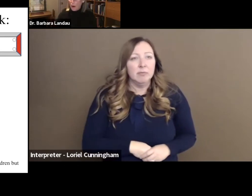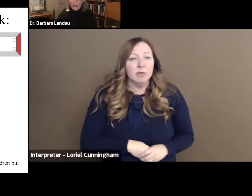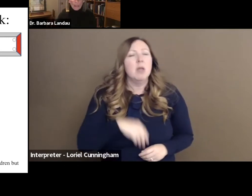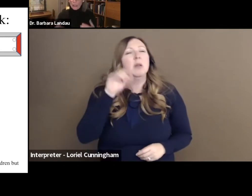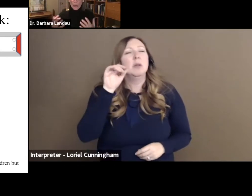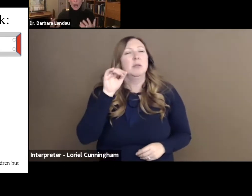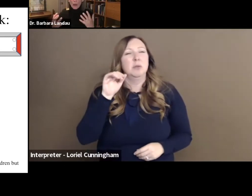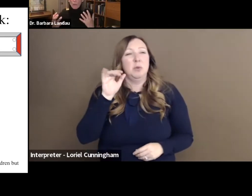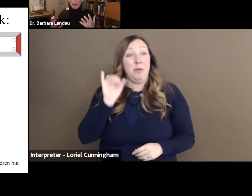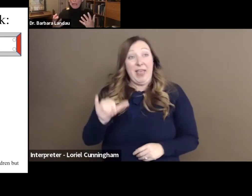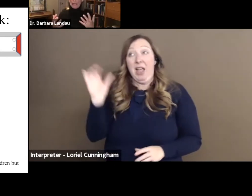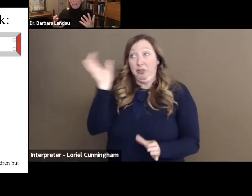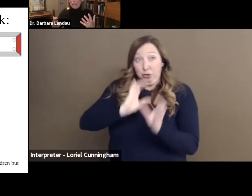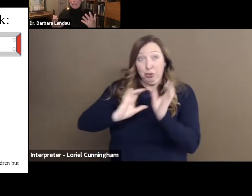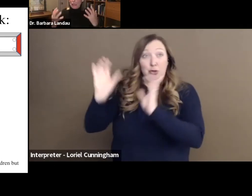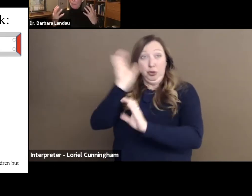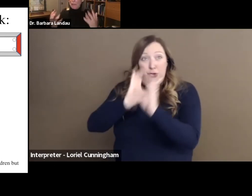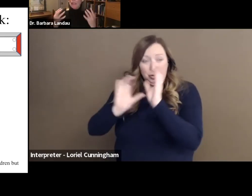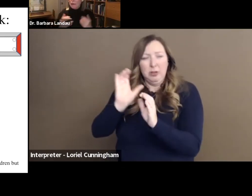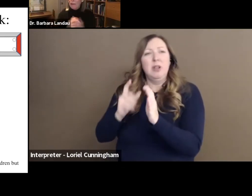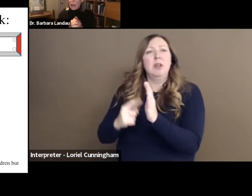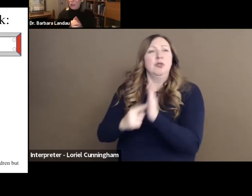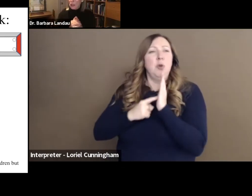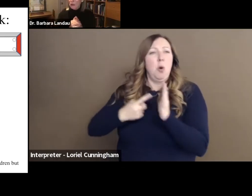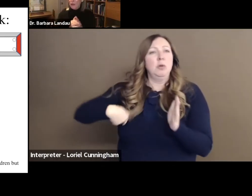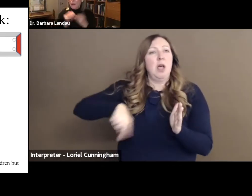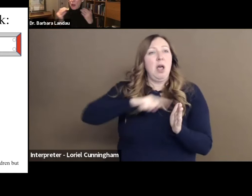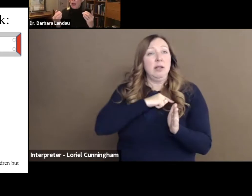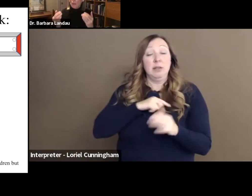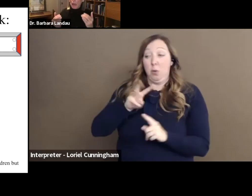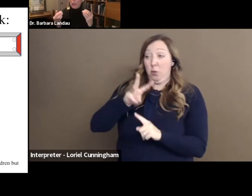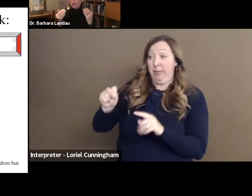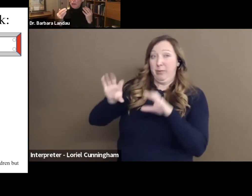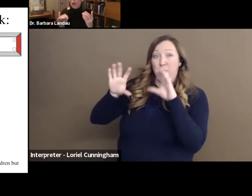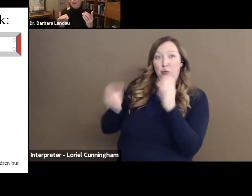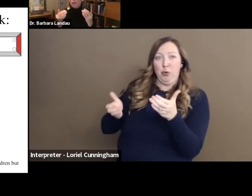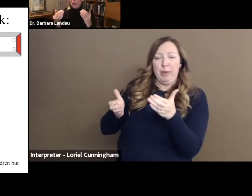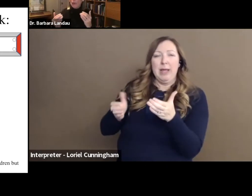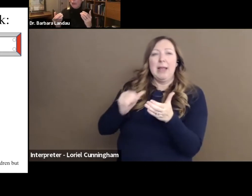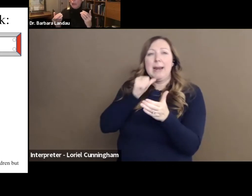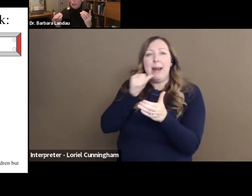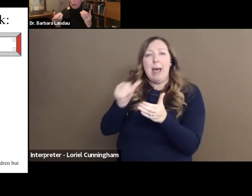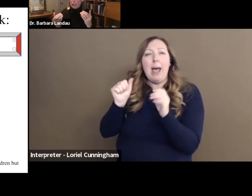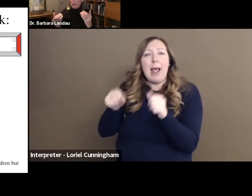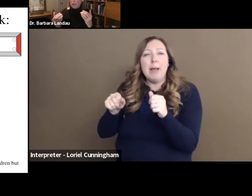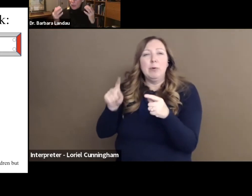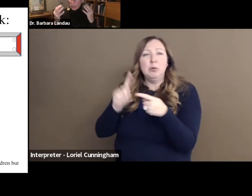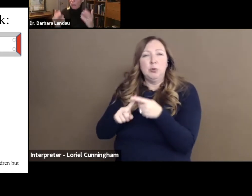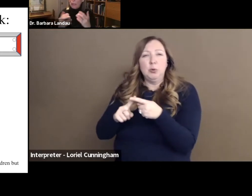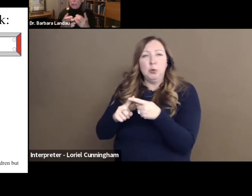basically not combining things in an immediate fashion they're not combining